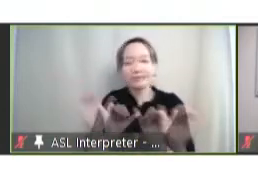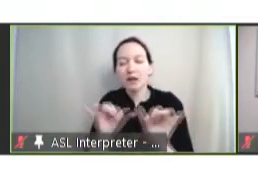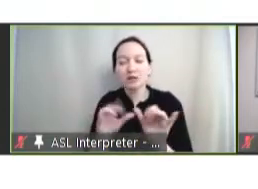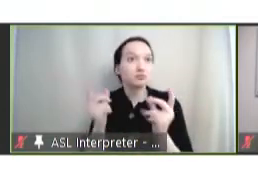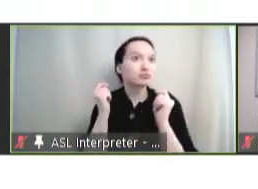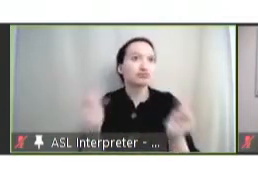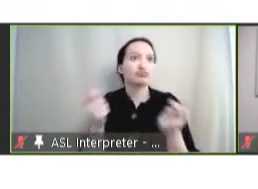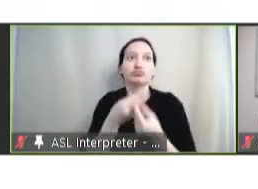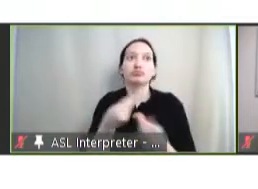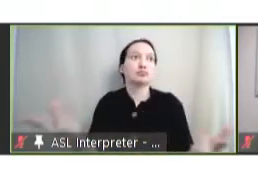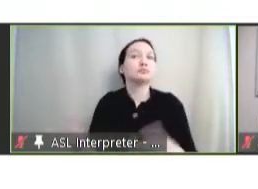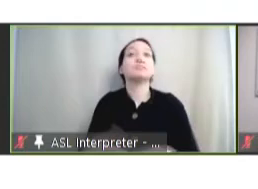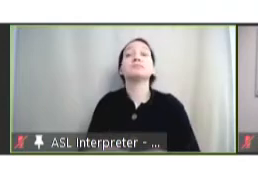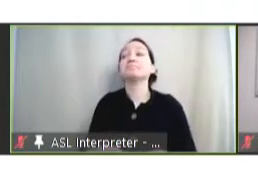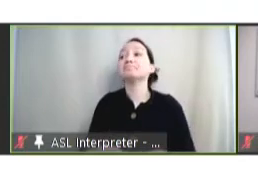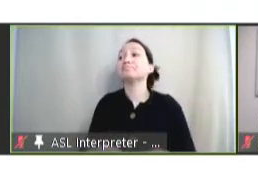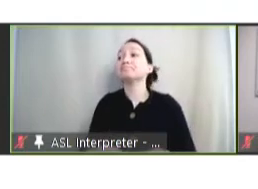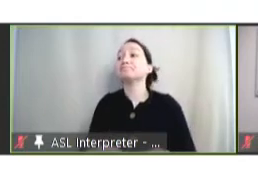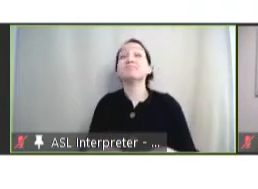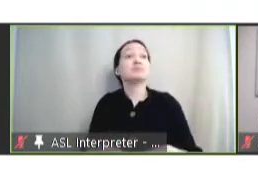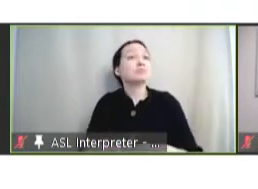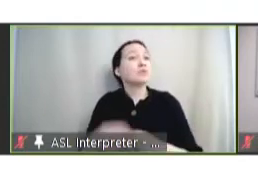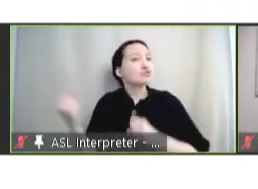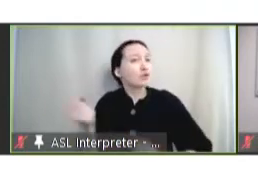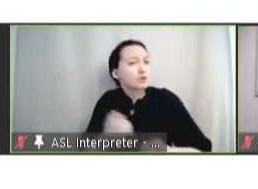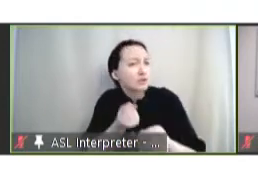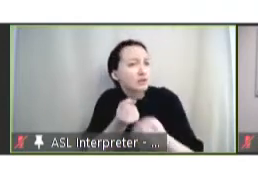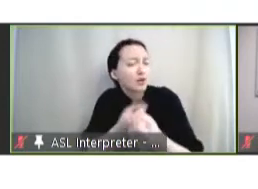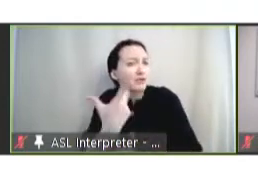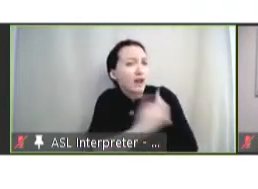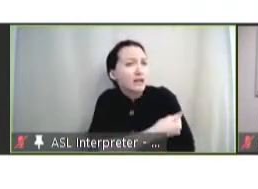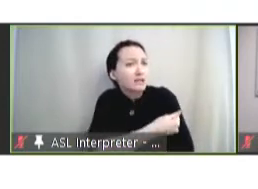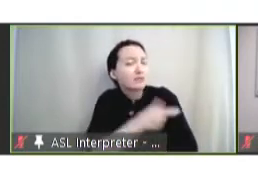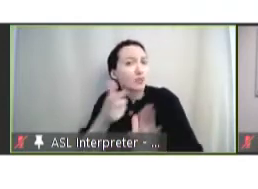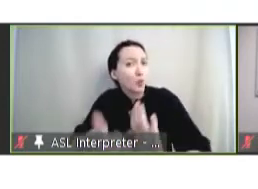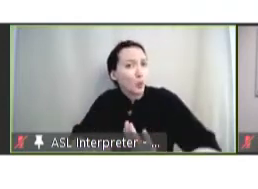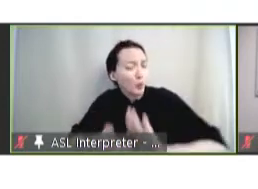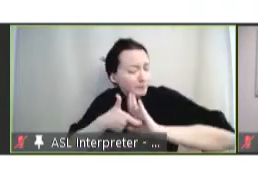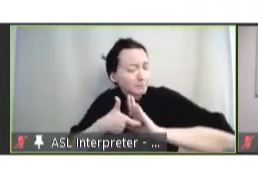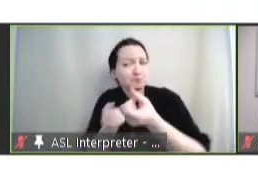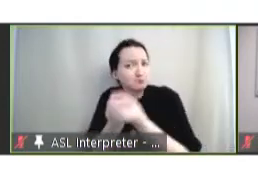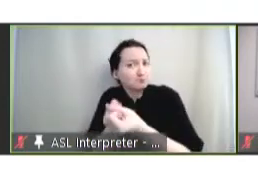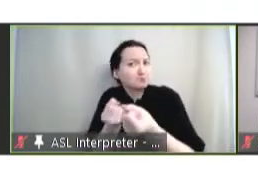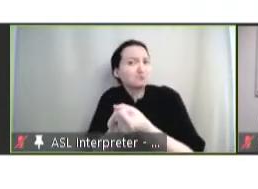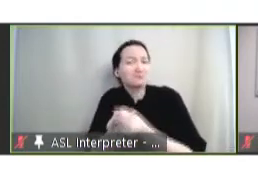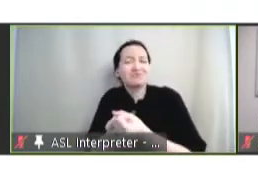We also very much supported vaccine requirements, and those can be of all sorts, including all the